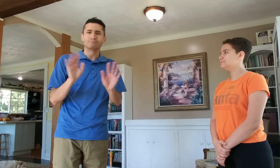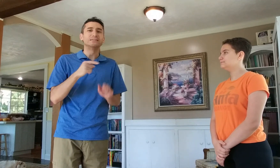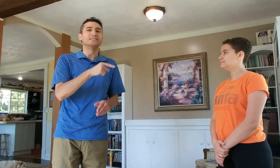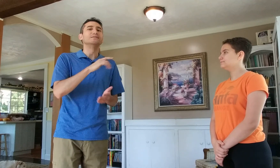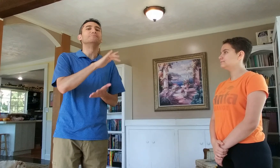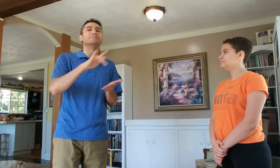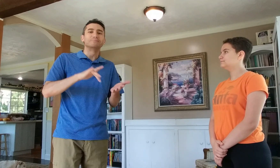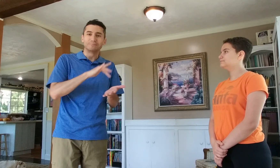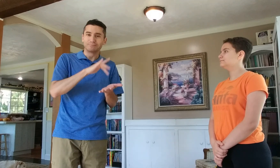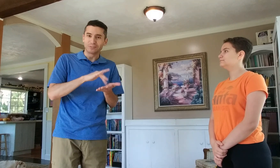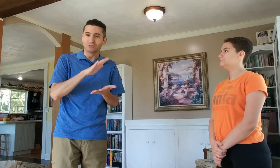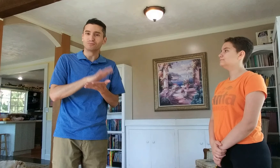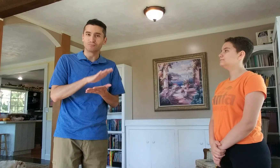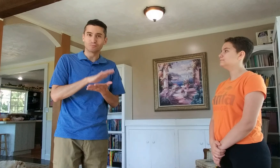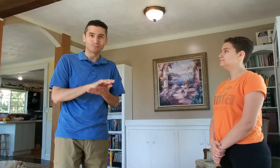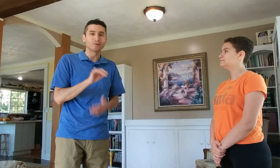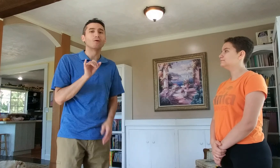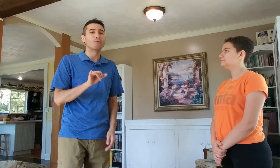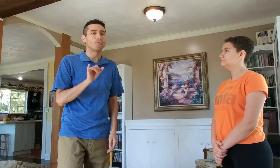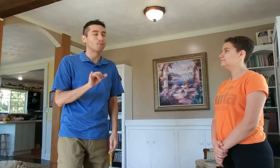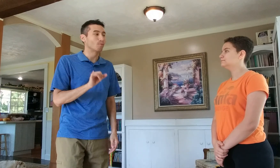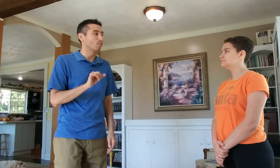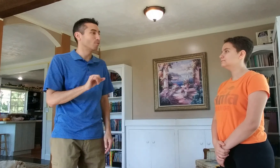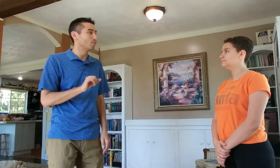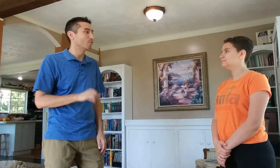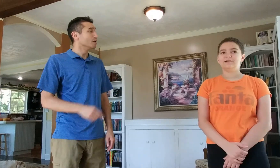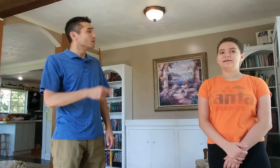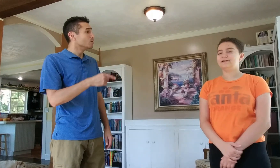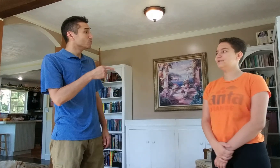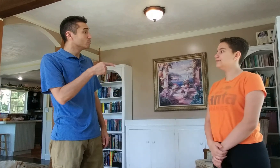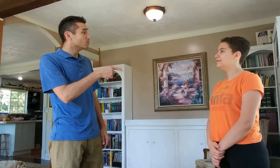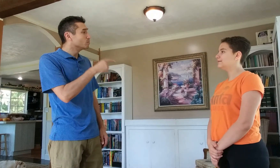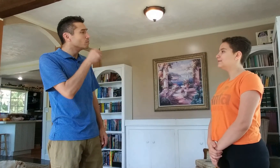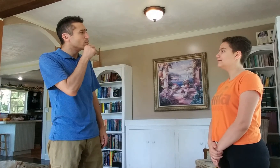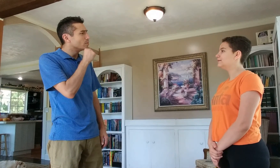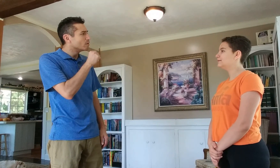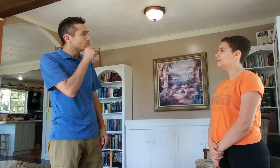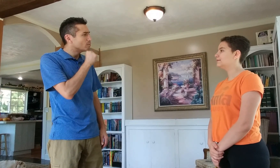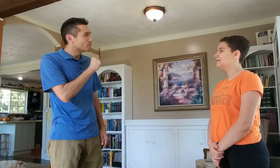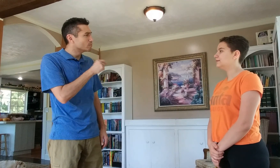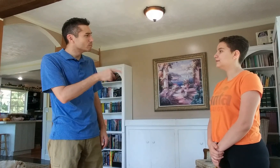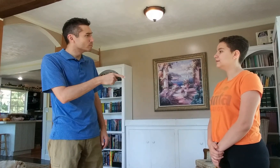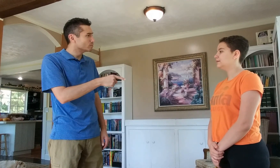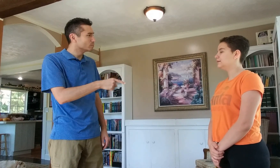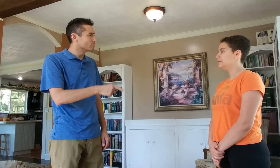SHE MIDDLE SCHOOL, OH YOU AGE, YOU?